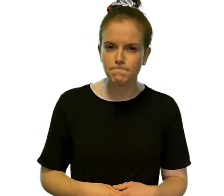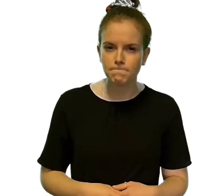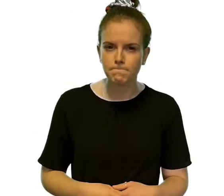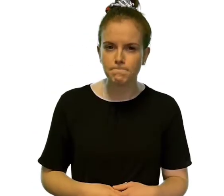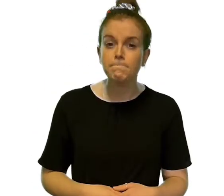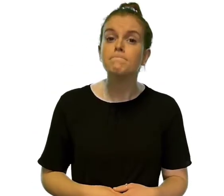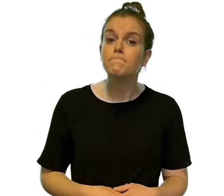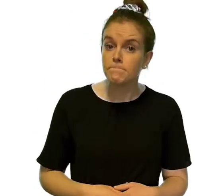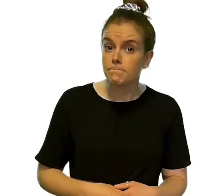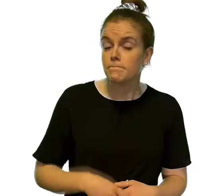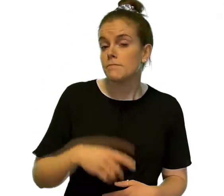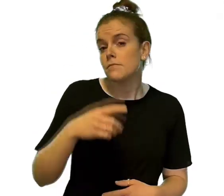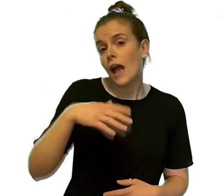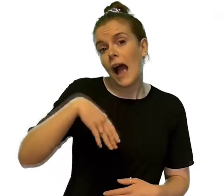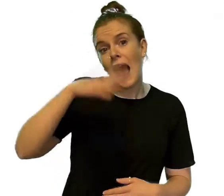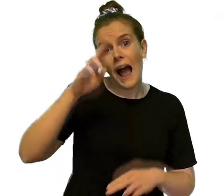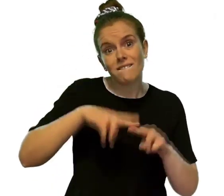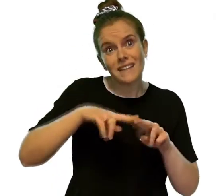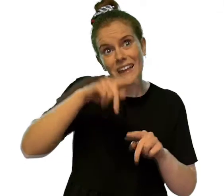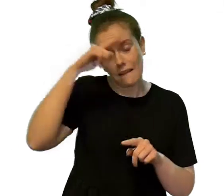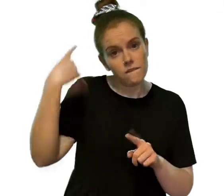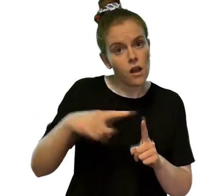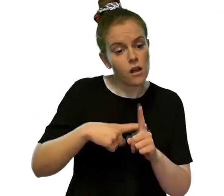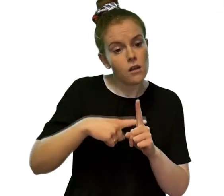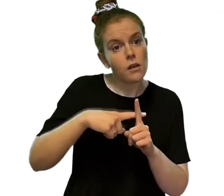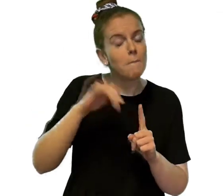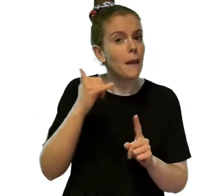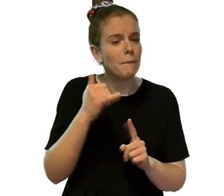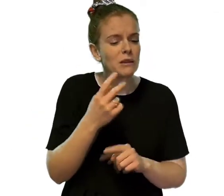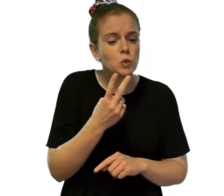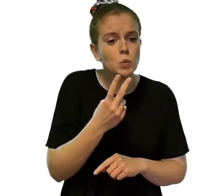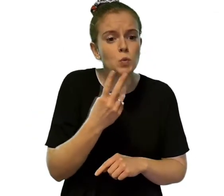High fever may last for 2 or 3 days,